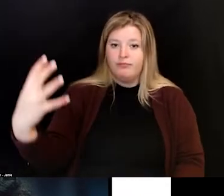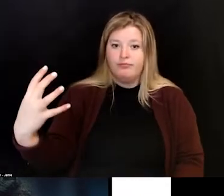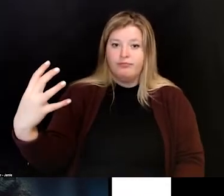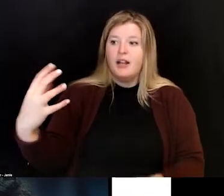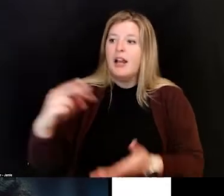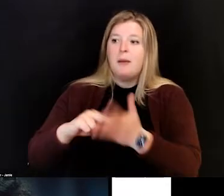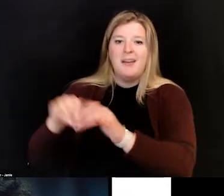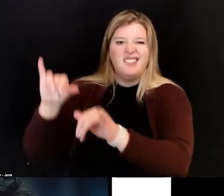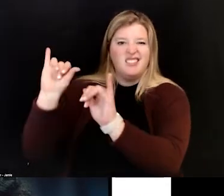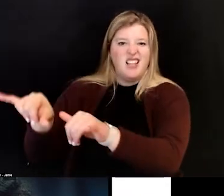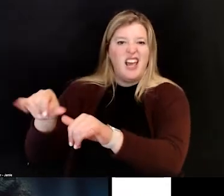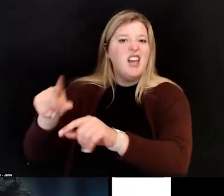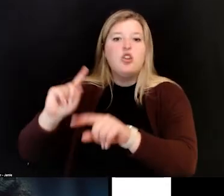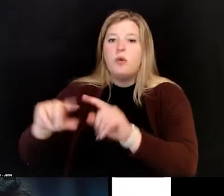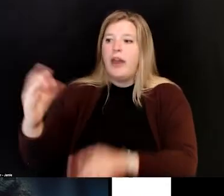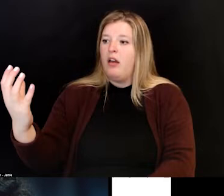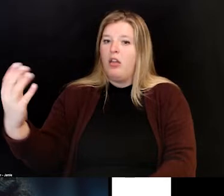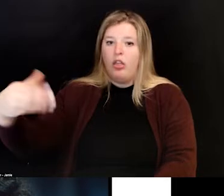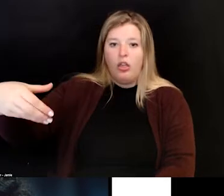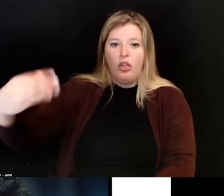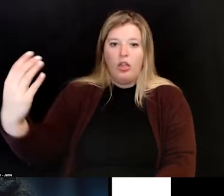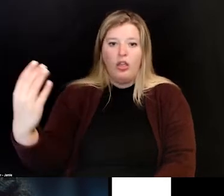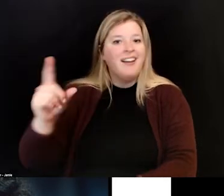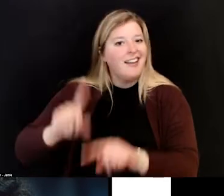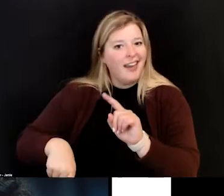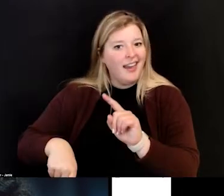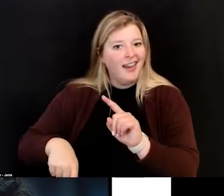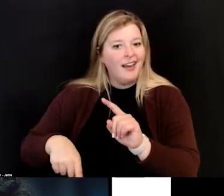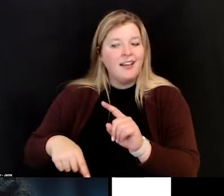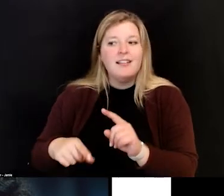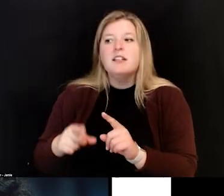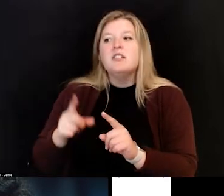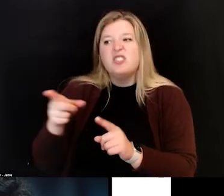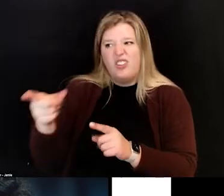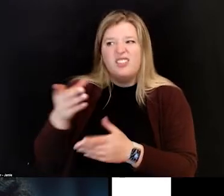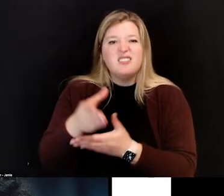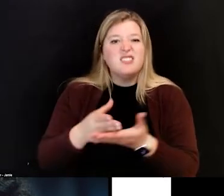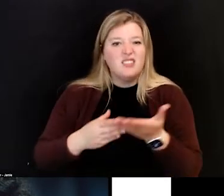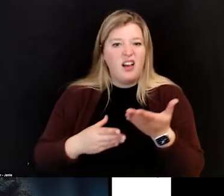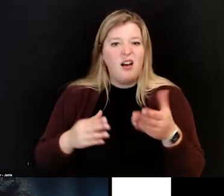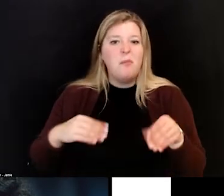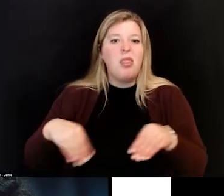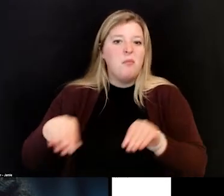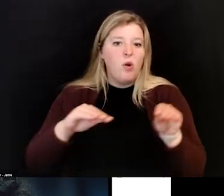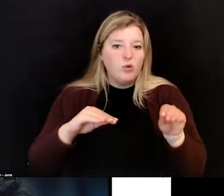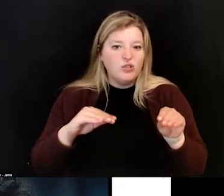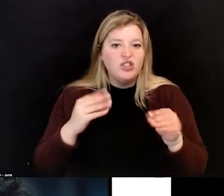and you don't change the orientation of the device. And that's what some of these motion actuation and orientation is around.